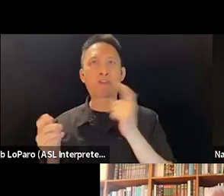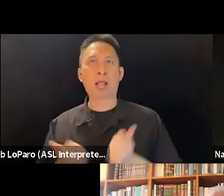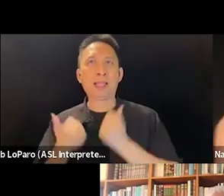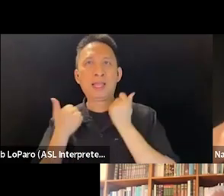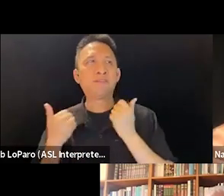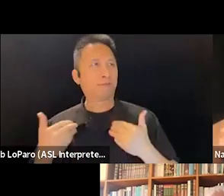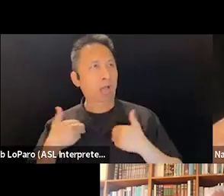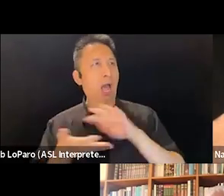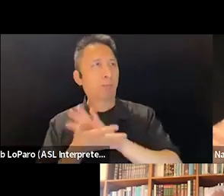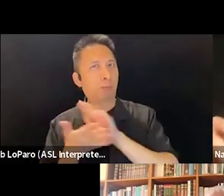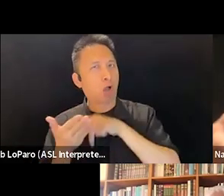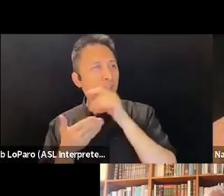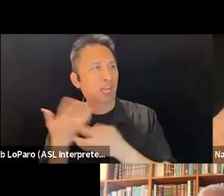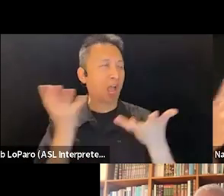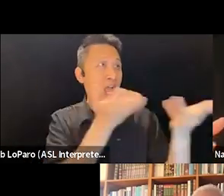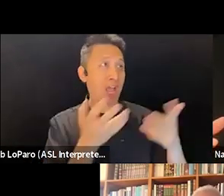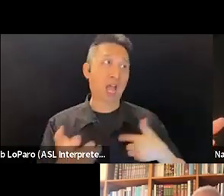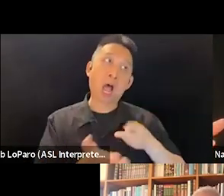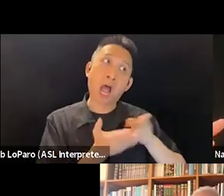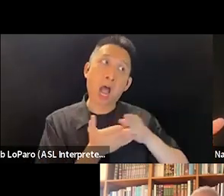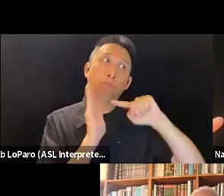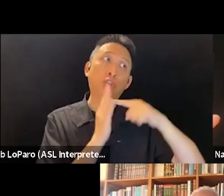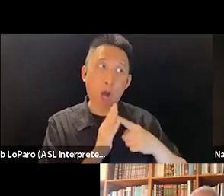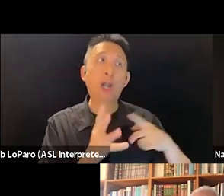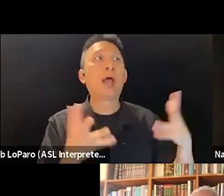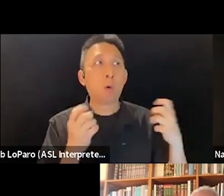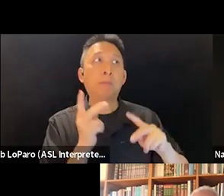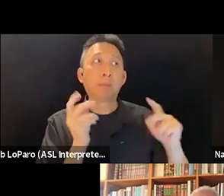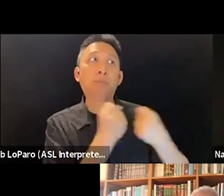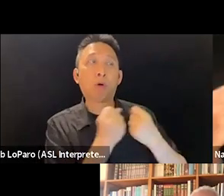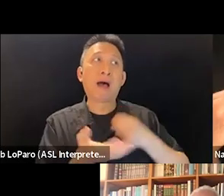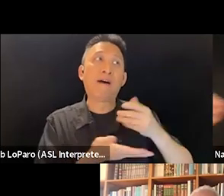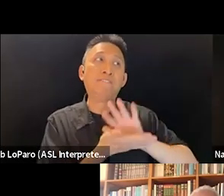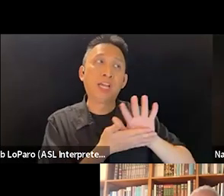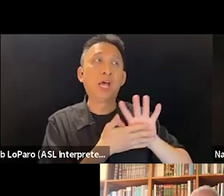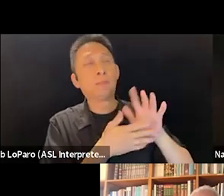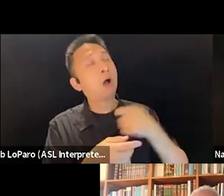Honestly, I'll be honest with you, I'm starting out, I'm trying to get people to support my film. I'd love to get your advice.